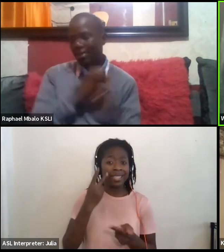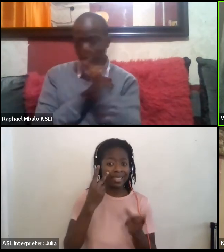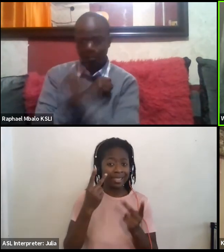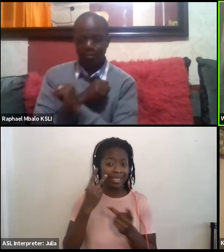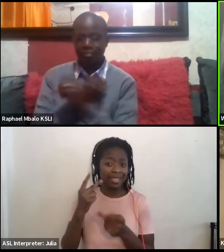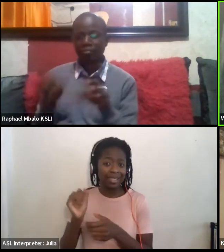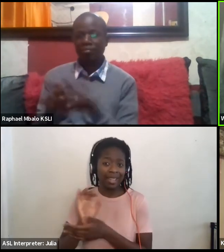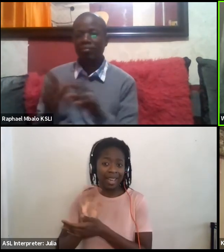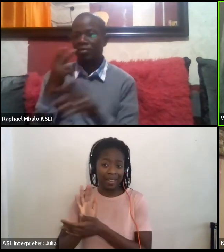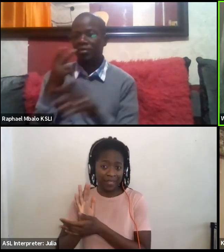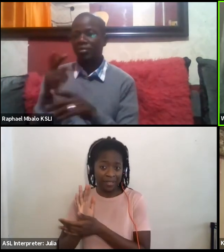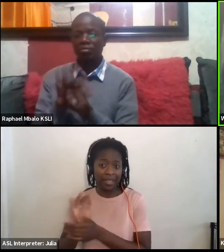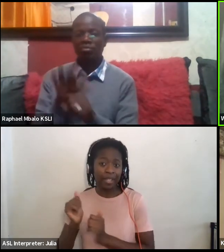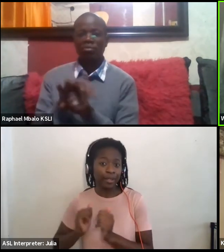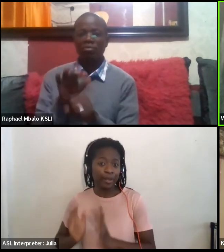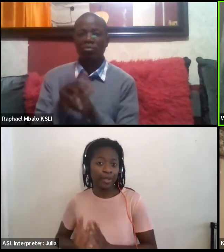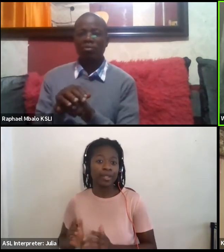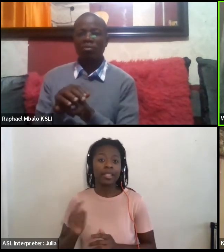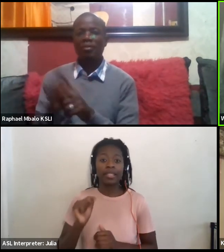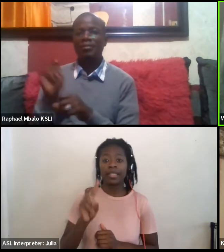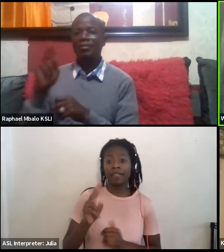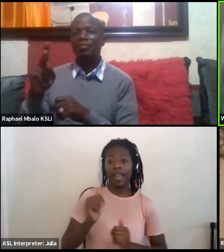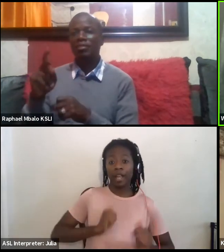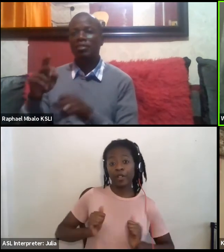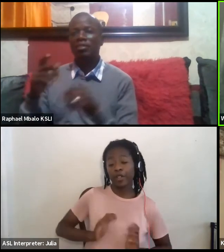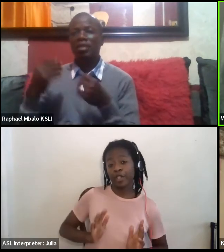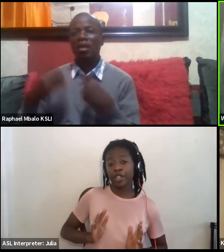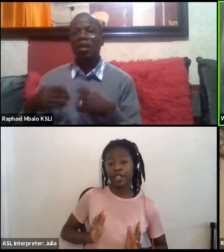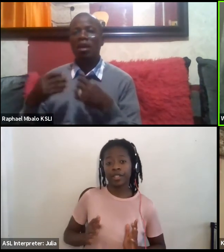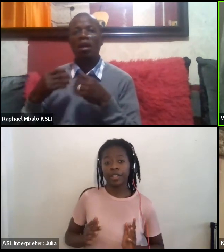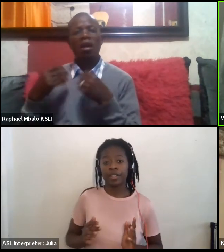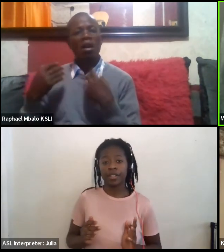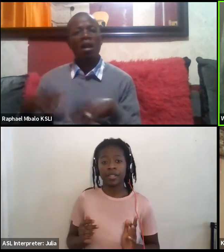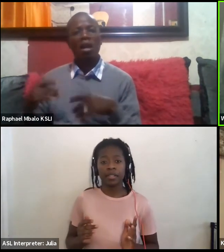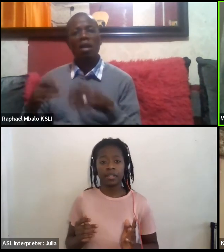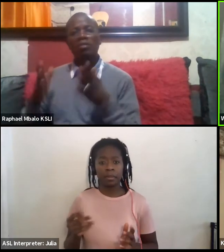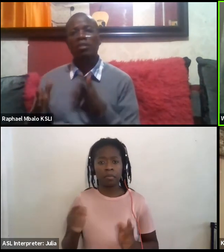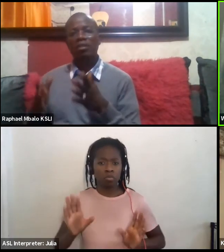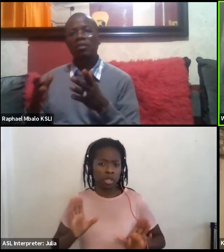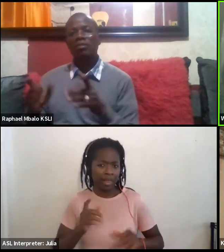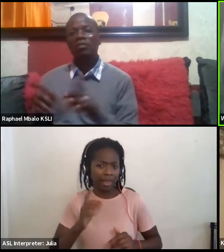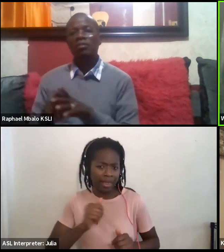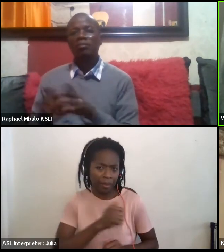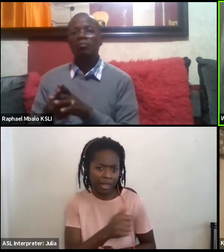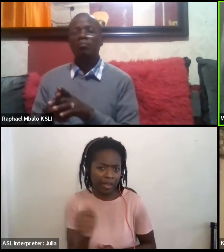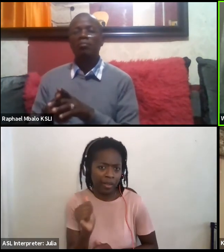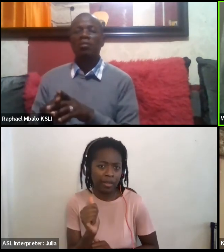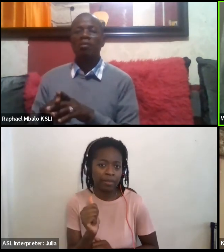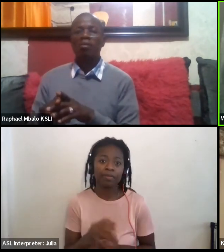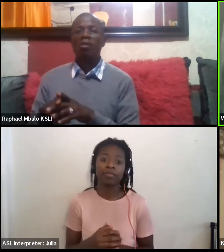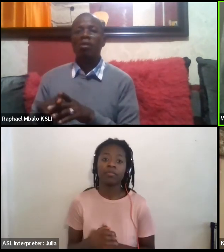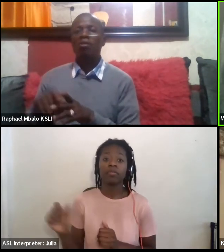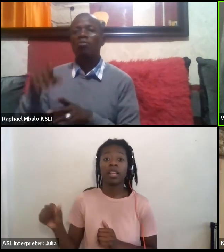and TV actors actually pushing themselves. Actors like Audrey Rua, she's a phenomenal brilliant actor,